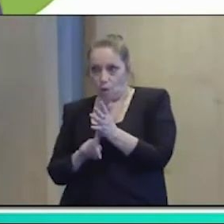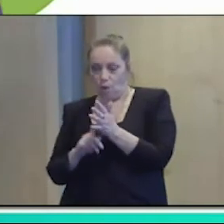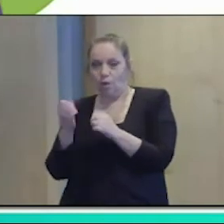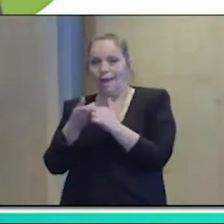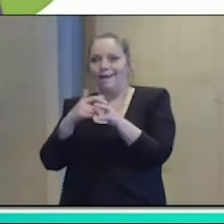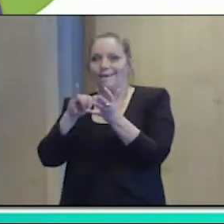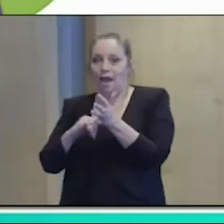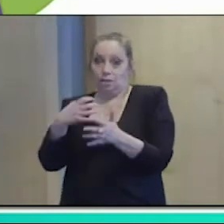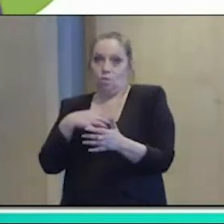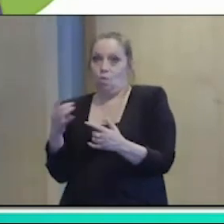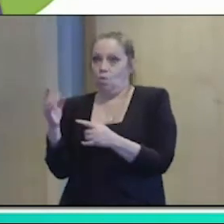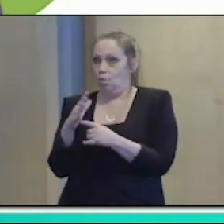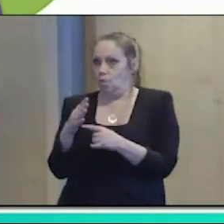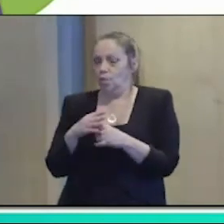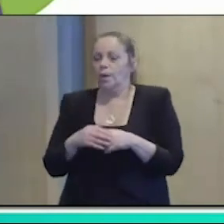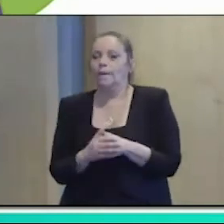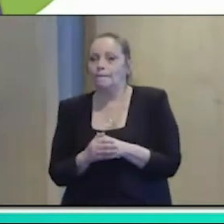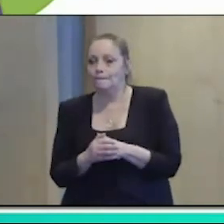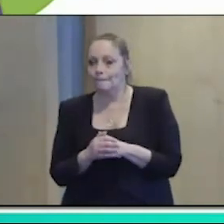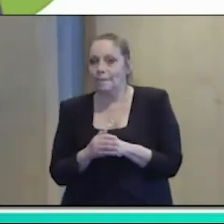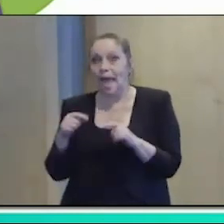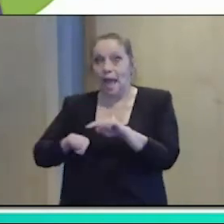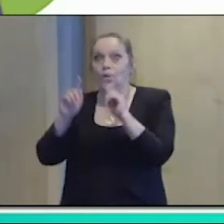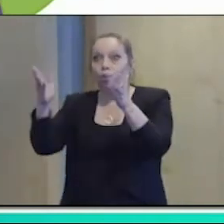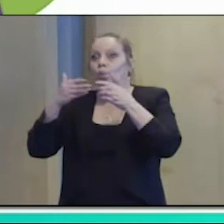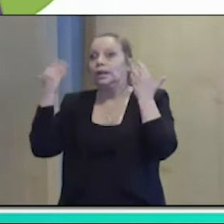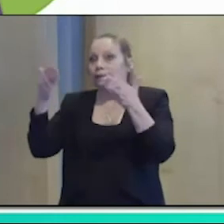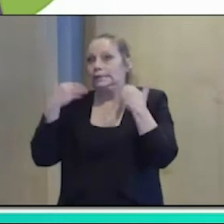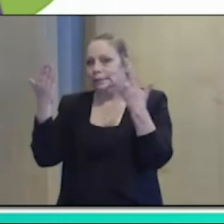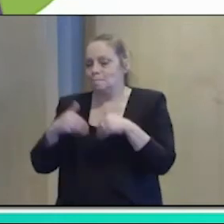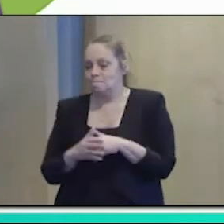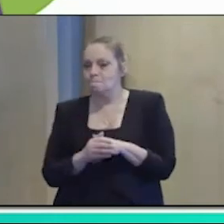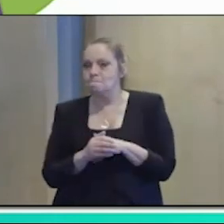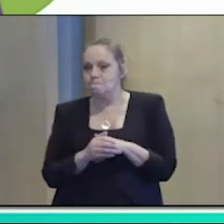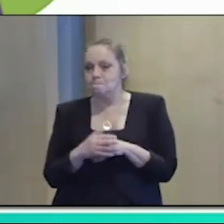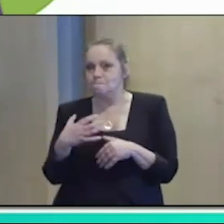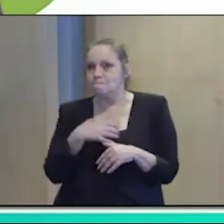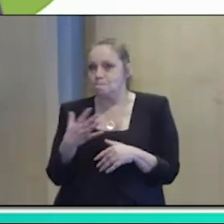more significant and wind and we also have a significant amount of hydro.